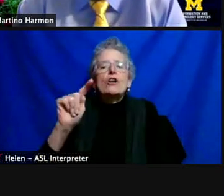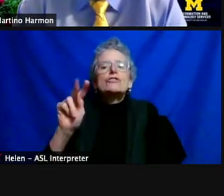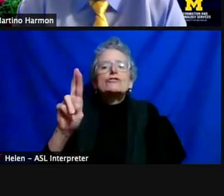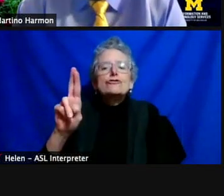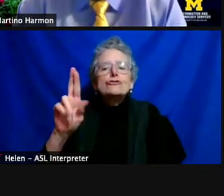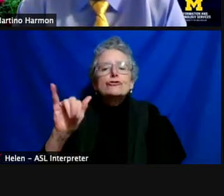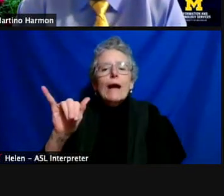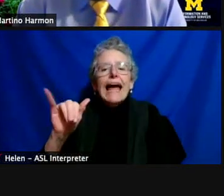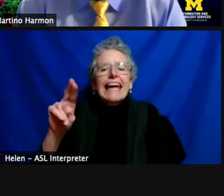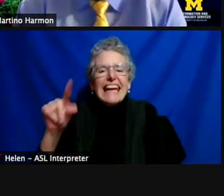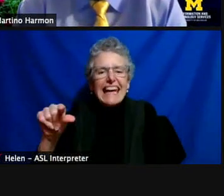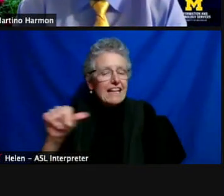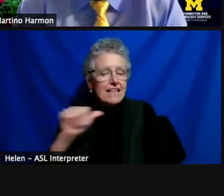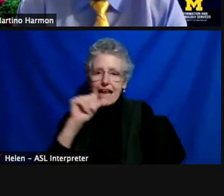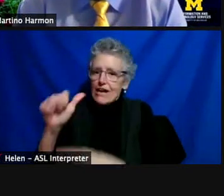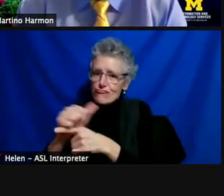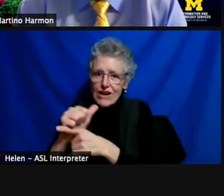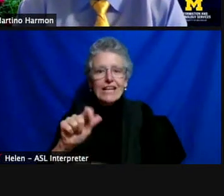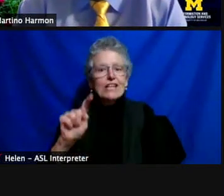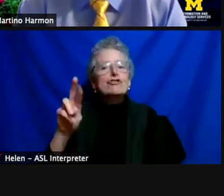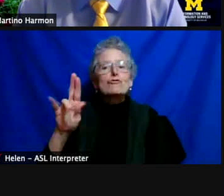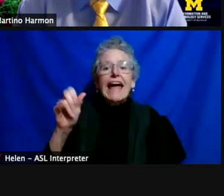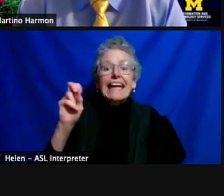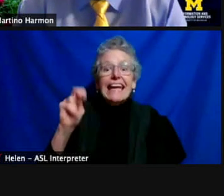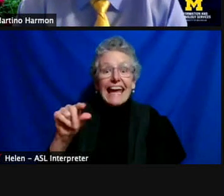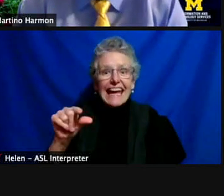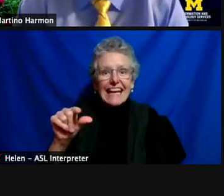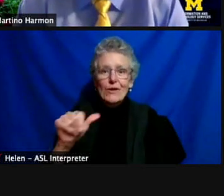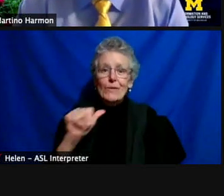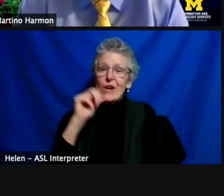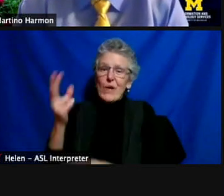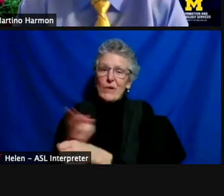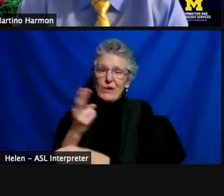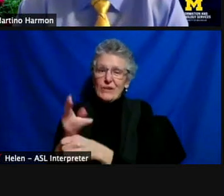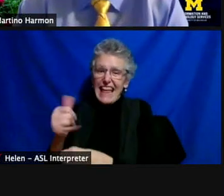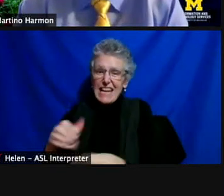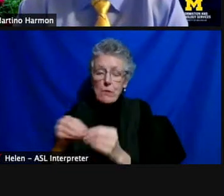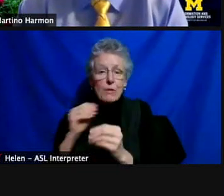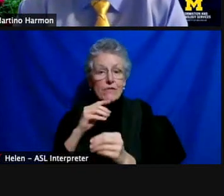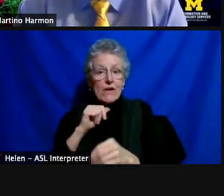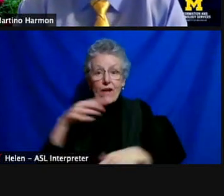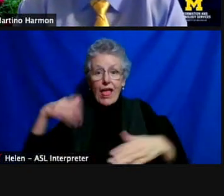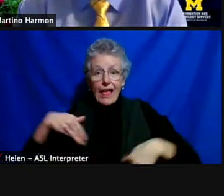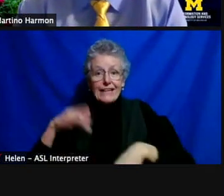sometimes the cardboard boxes, other things. But if you haven't been over to the Arbor, go there, it's a magical place.